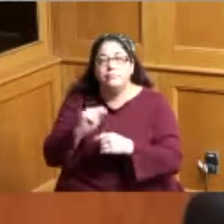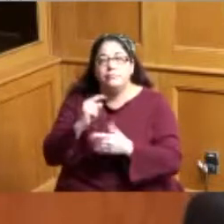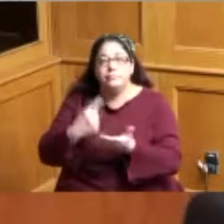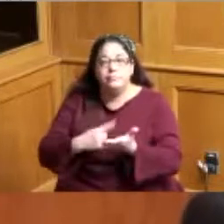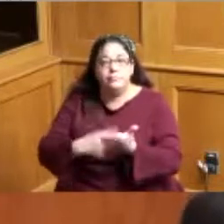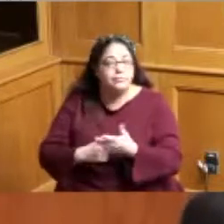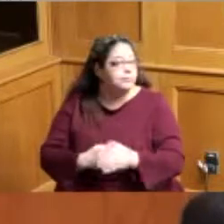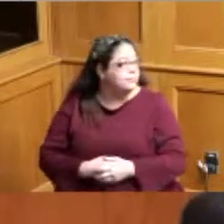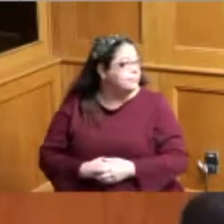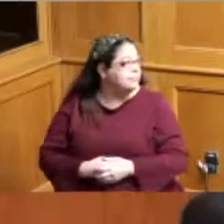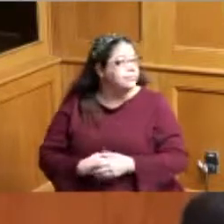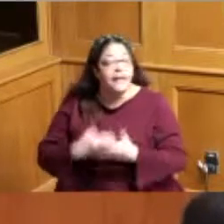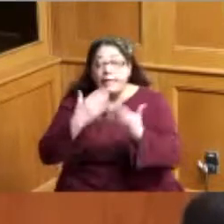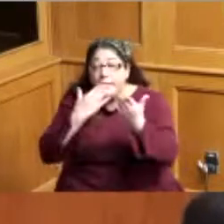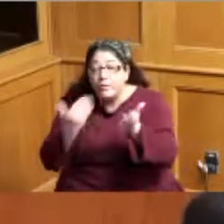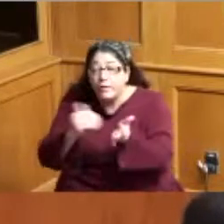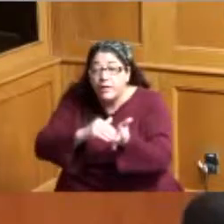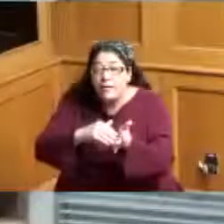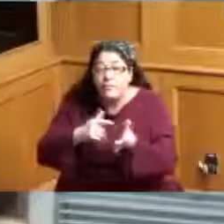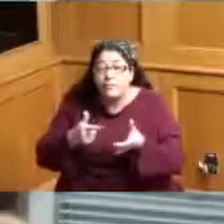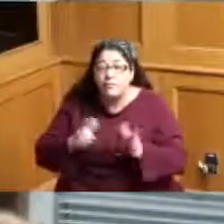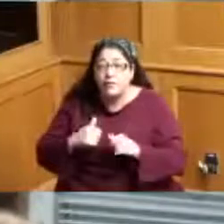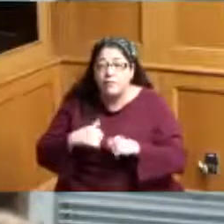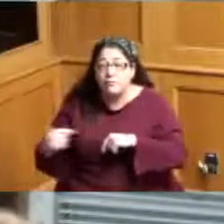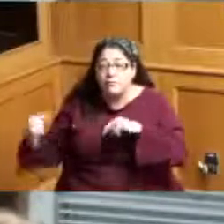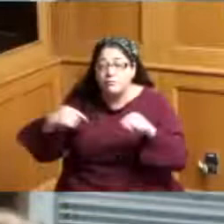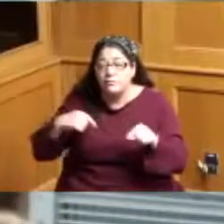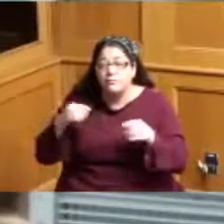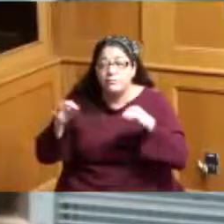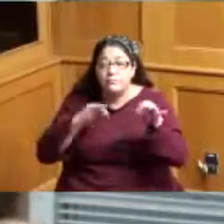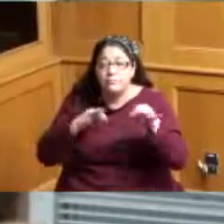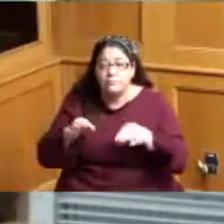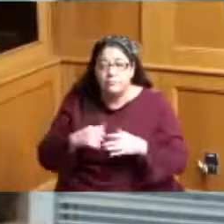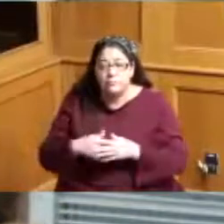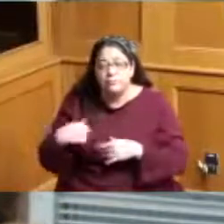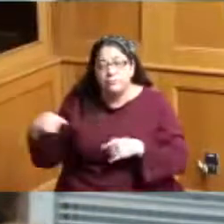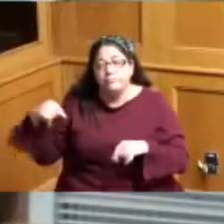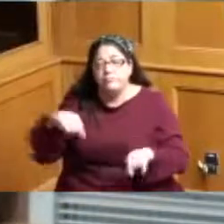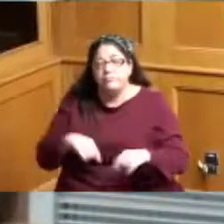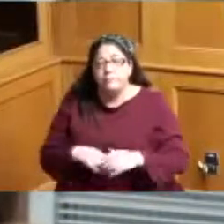just thank you guys for for bringing letting us come here and again if you'd like to reach